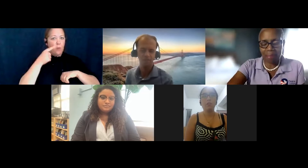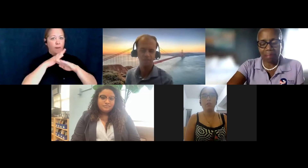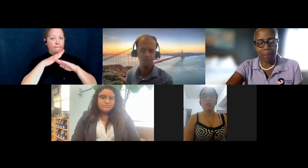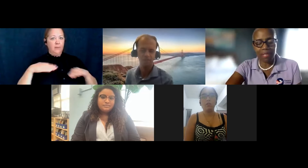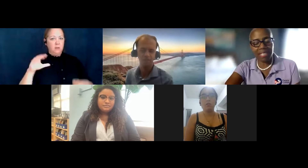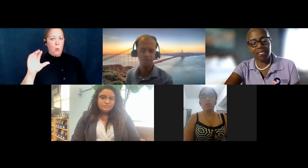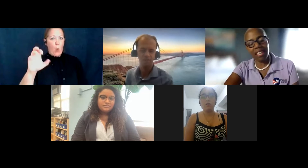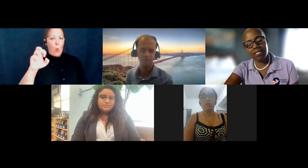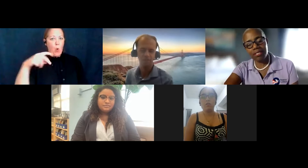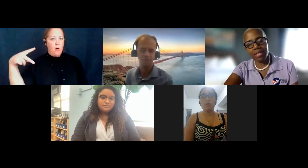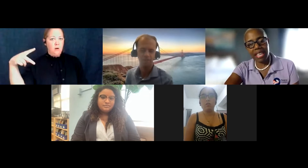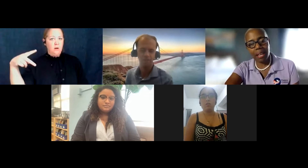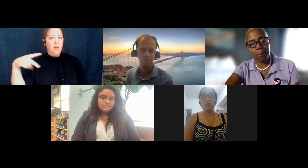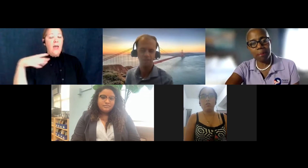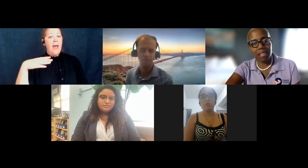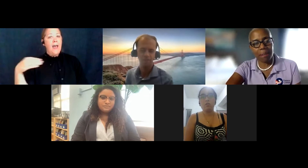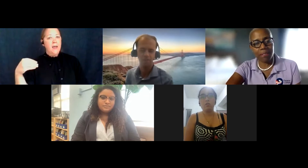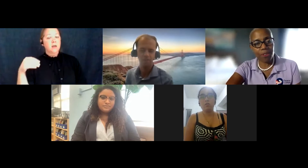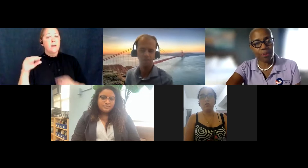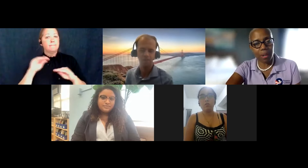Mobility International USA helped me on my first one.